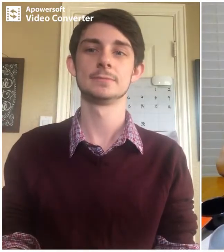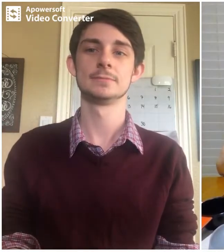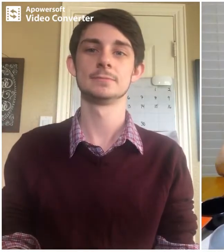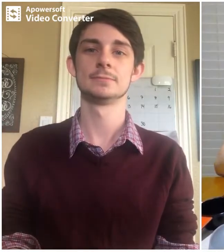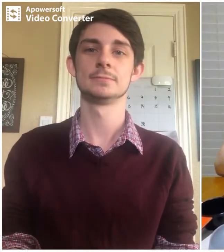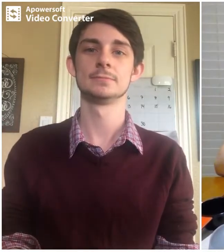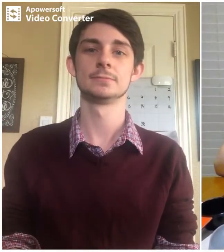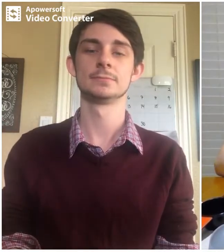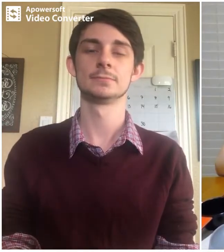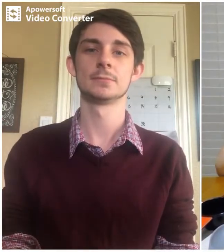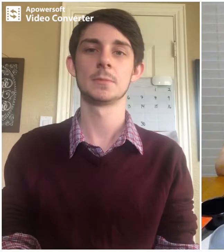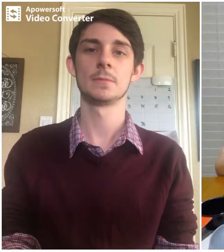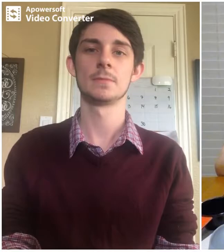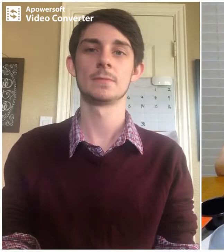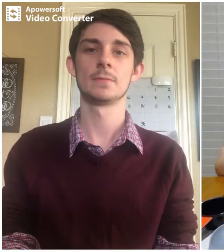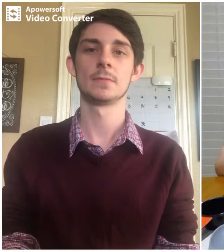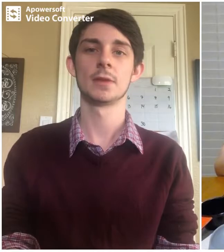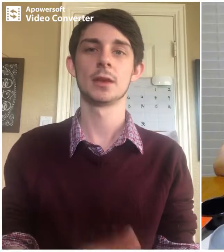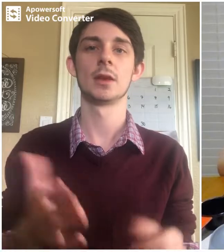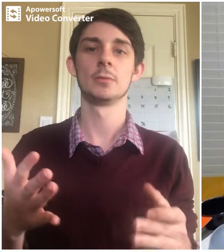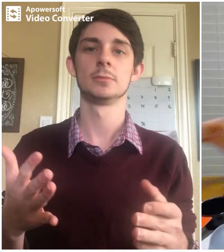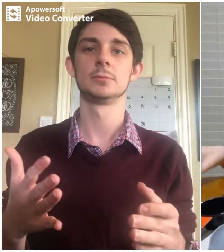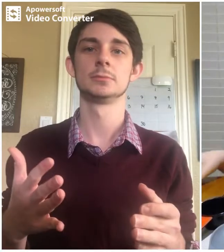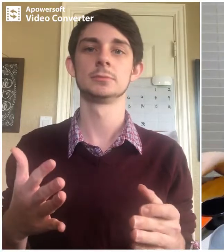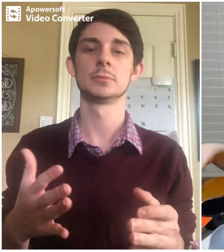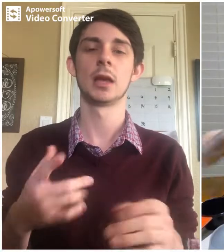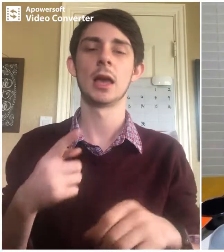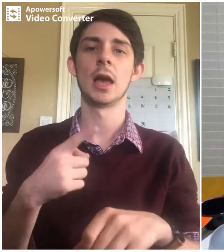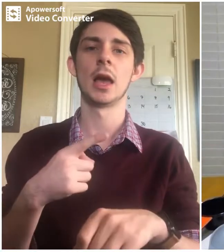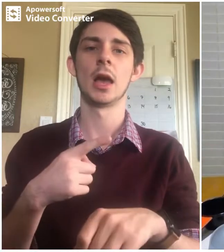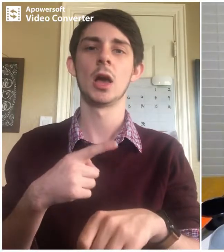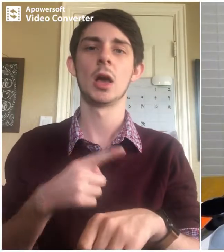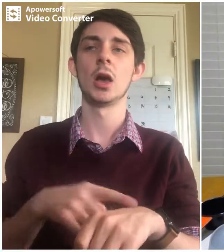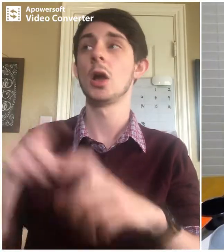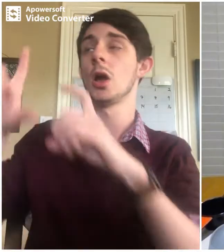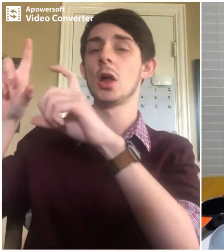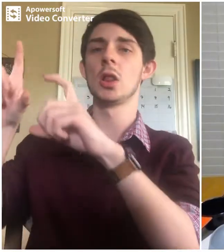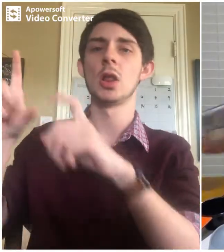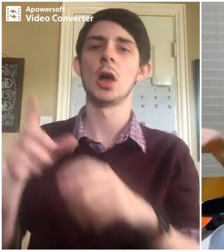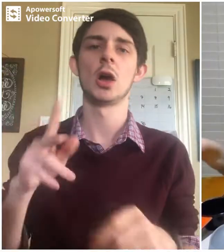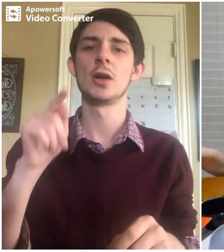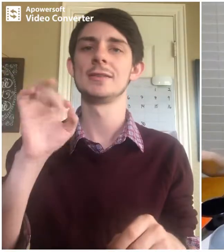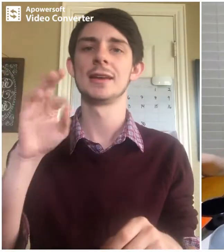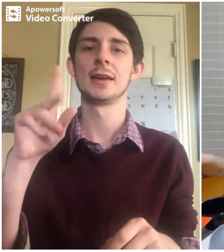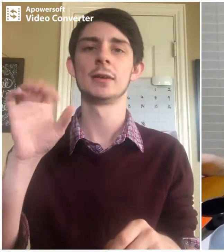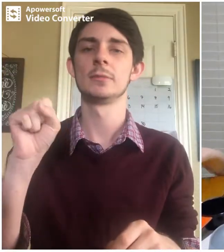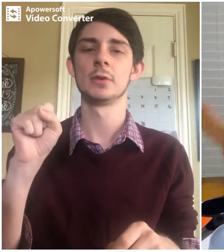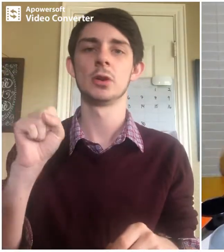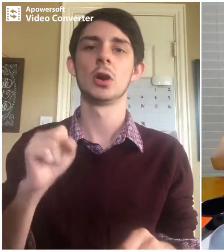need some form of clock or timer. For this experiment I'm just going to be using my phone and that works perfectly fine too.